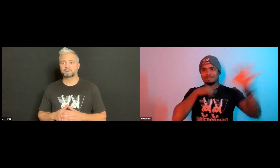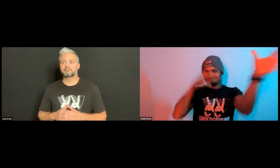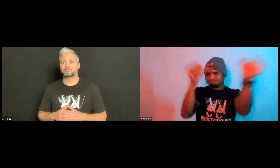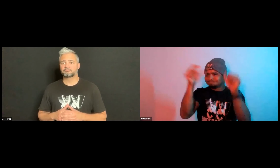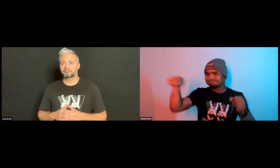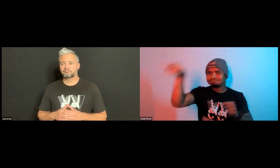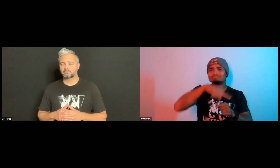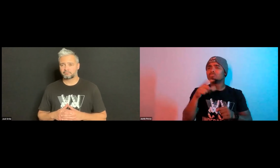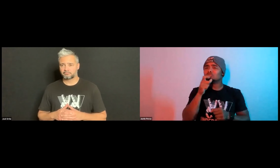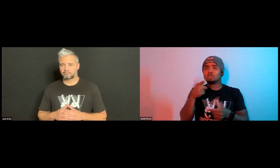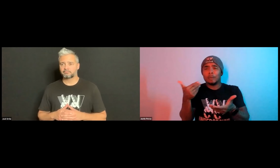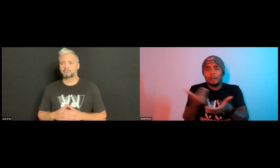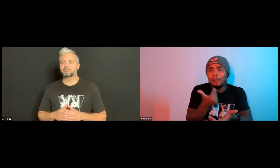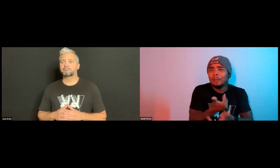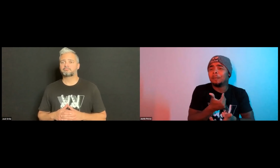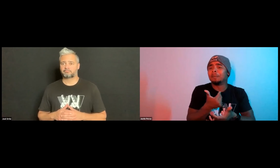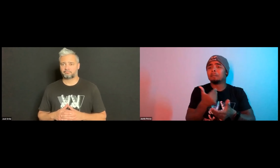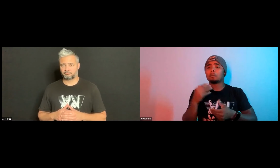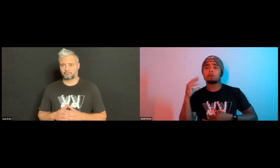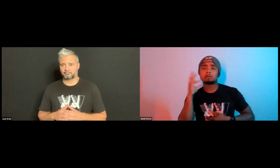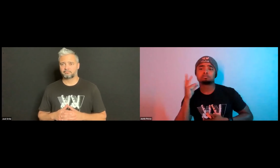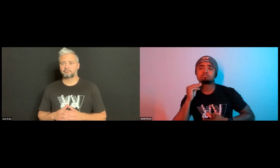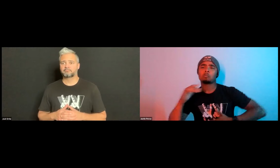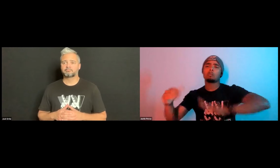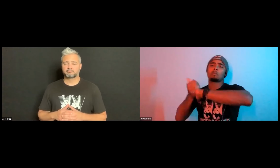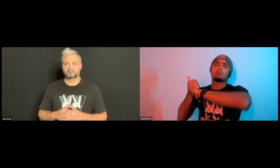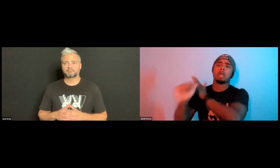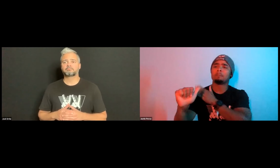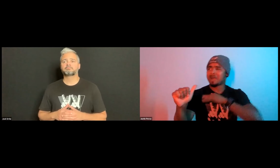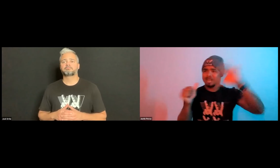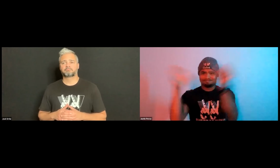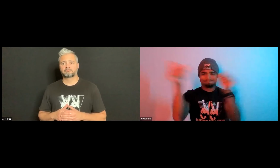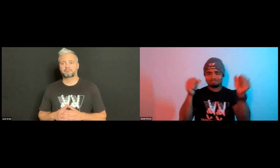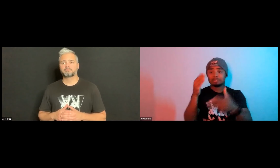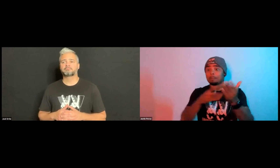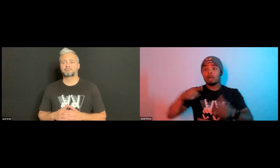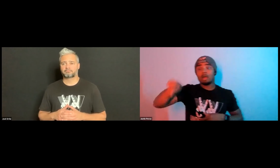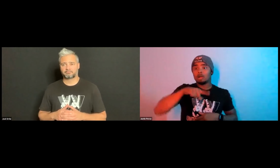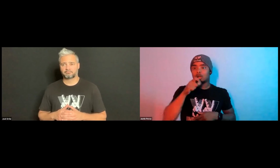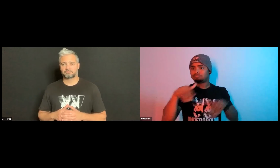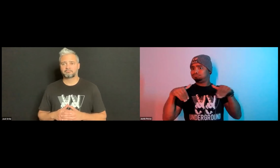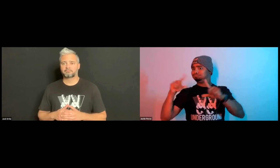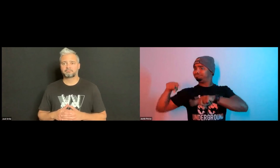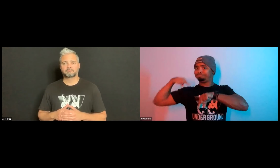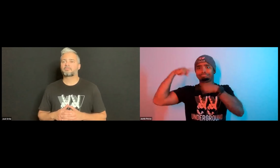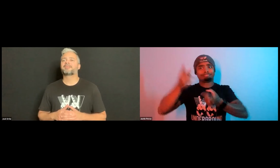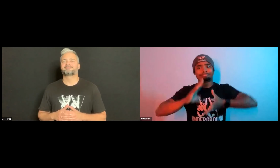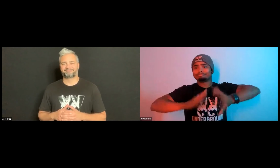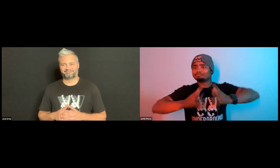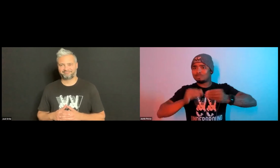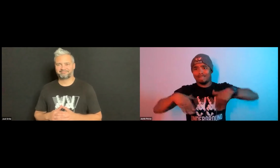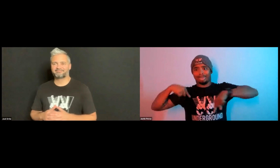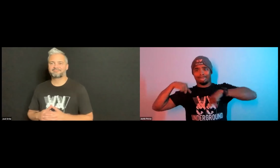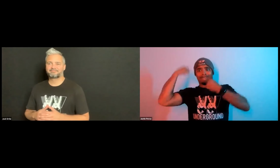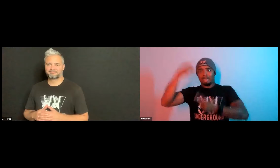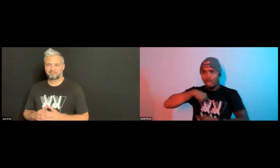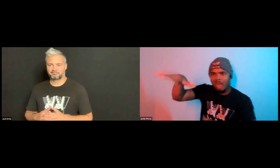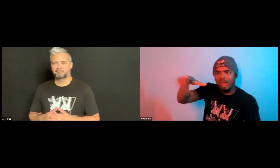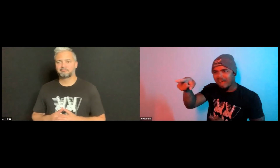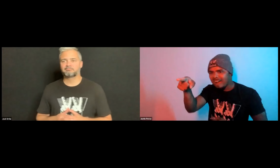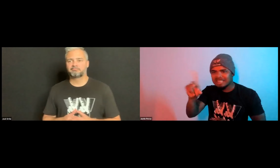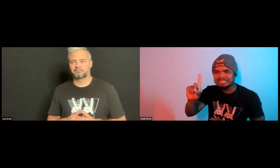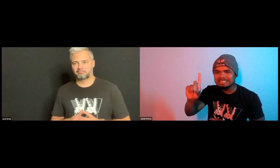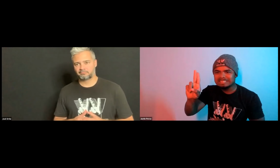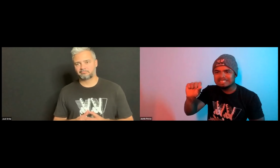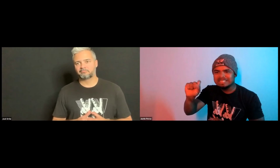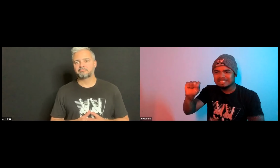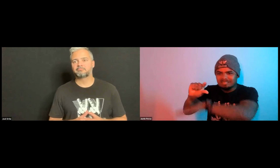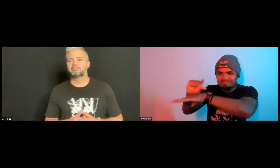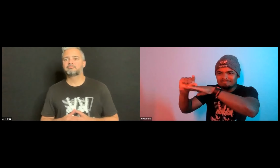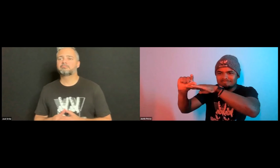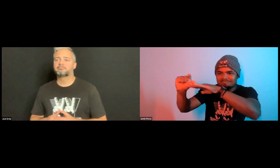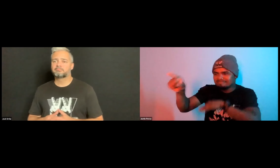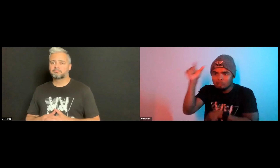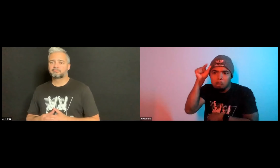We want to pull you in. Anyone who's new, experienced, skilled. There are some who haven't done VV in a long time and collecting dust.